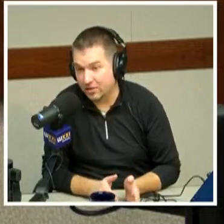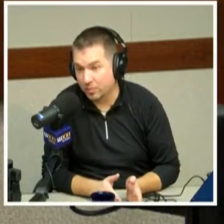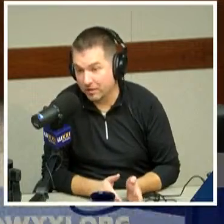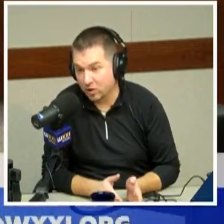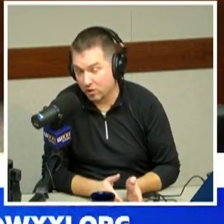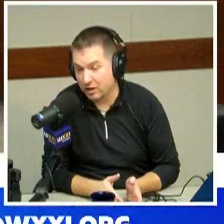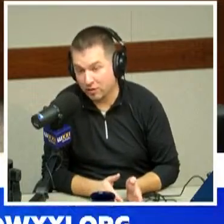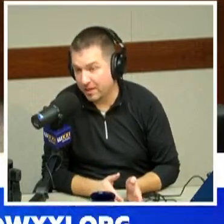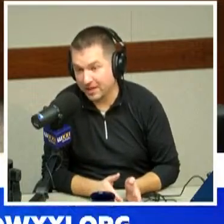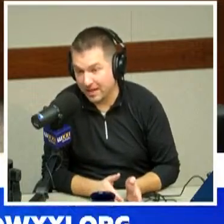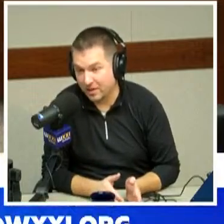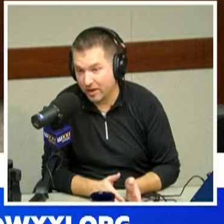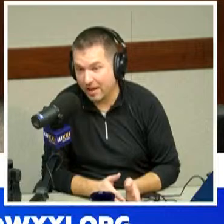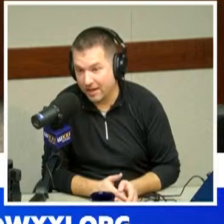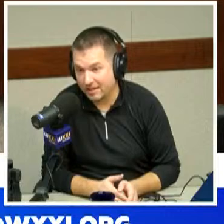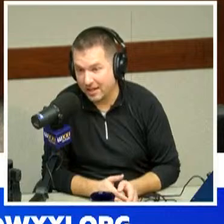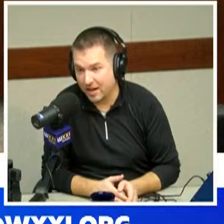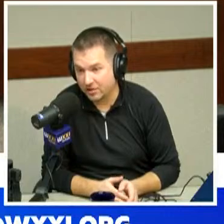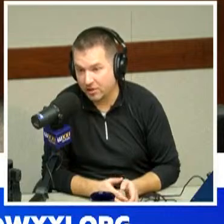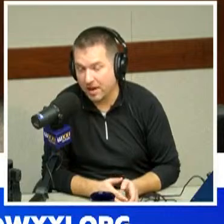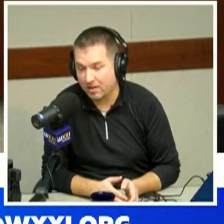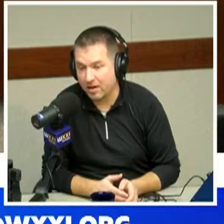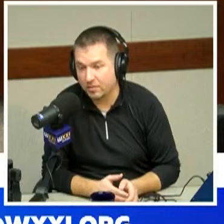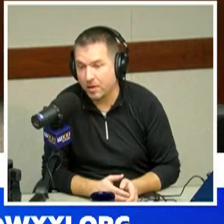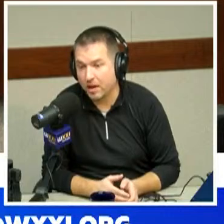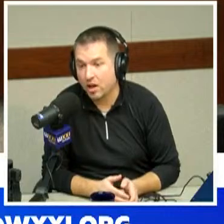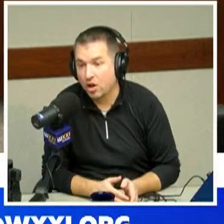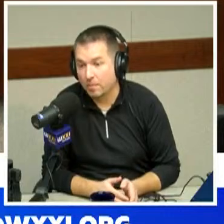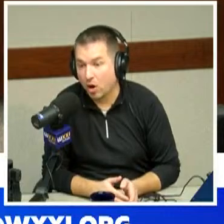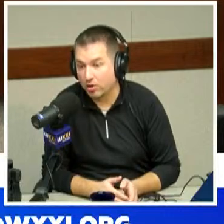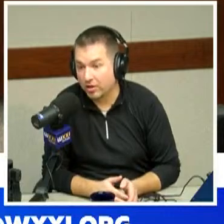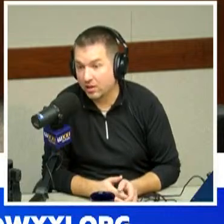little bit of a stretch for me because I don't have that technology background but partnering